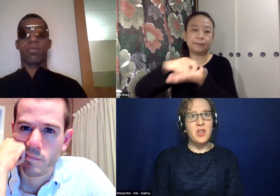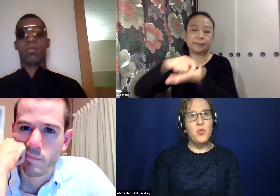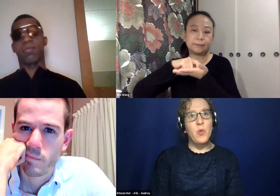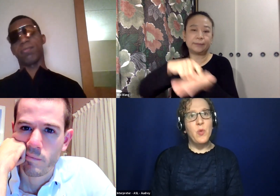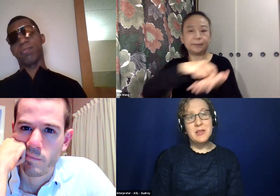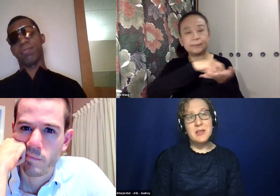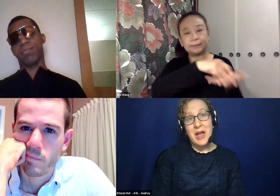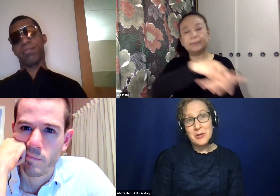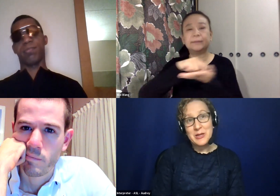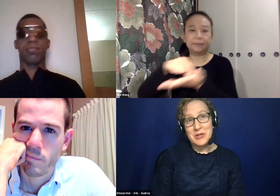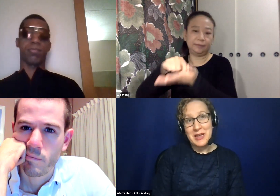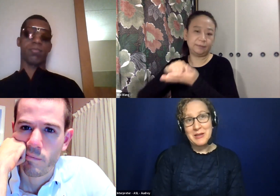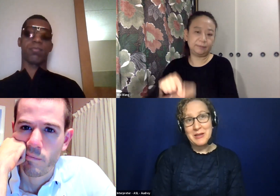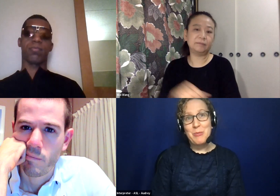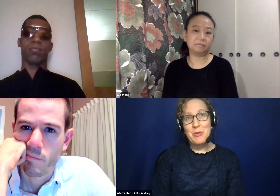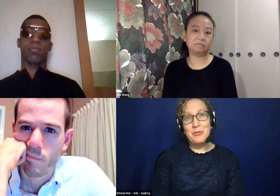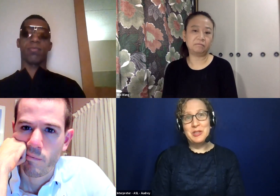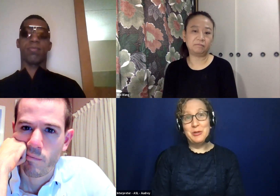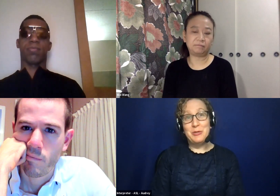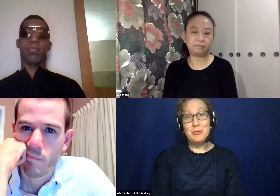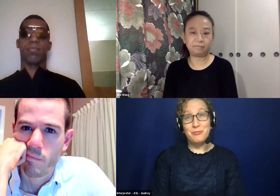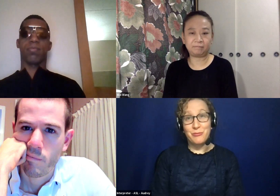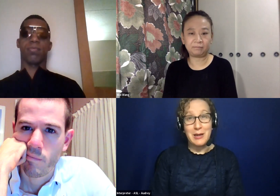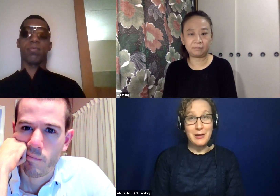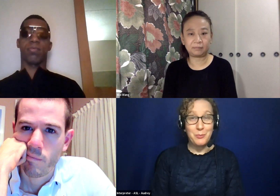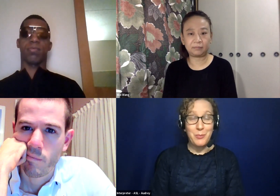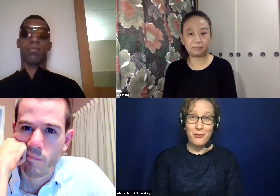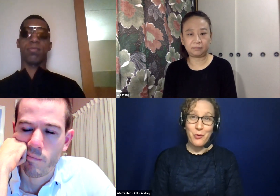And so once the batteries were dead, we moved to writing back and forth